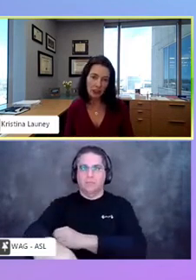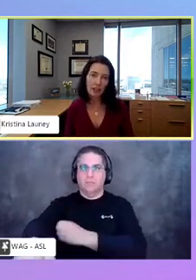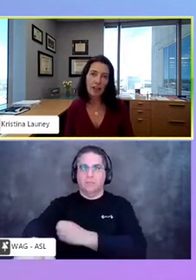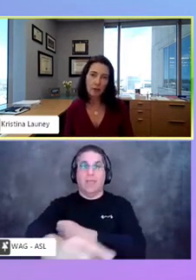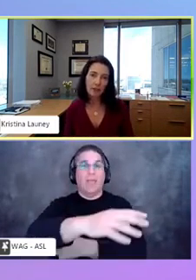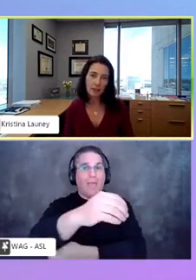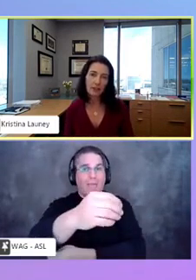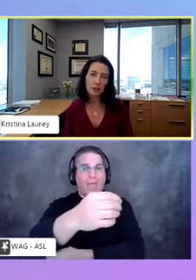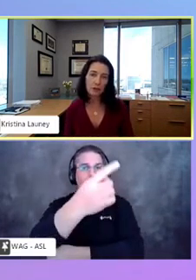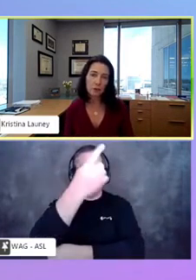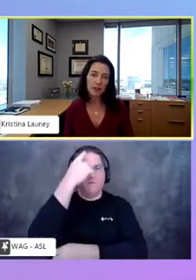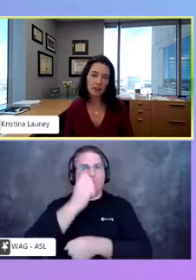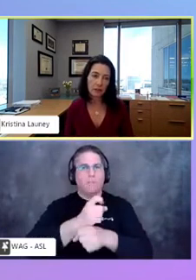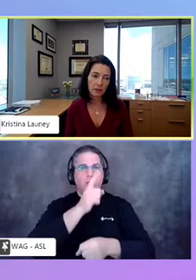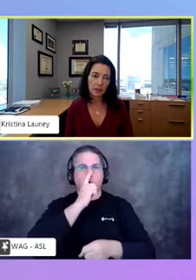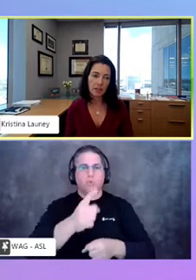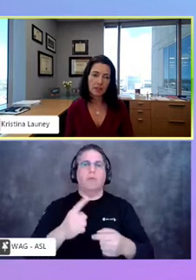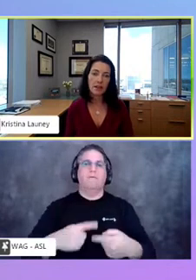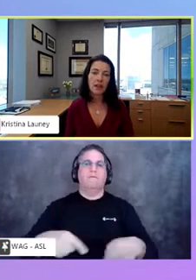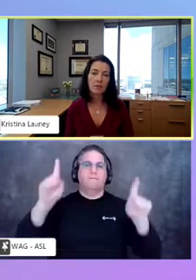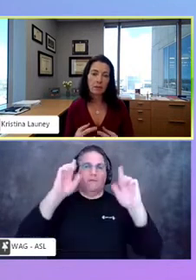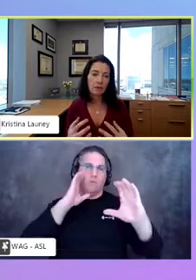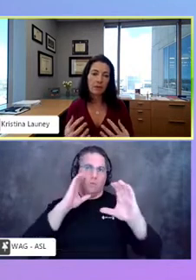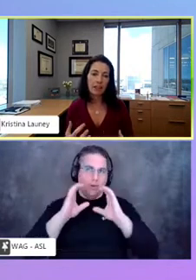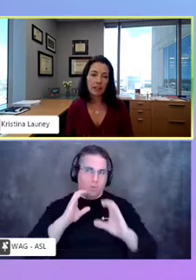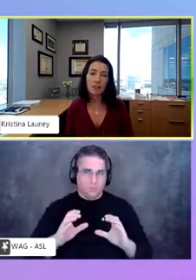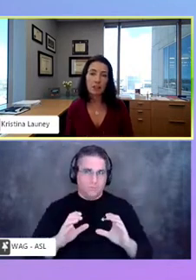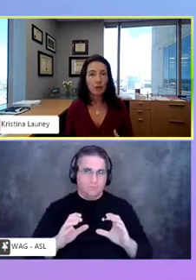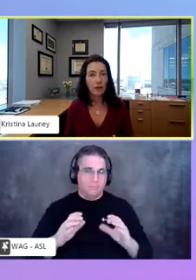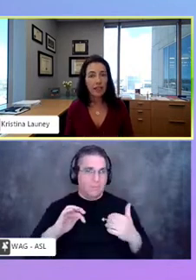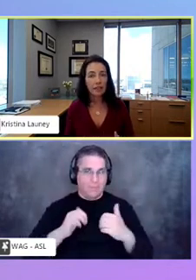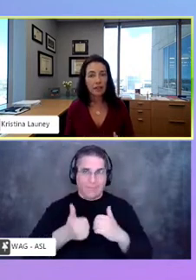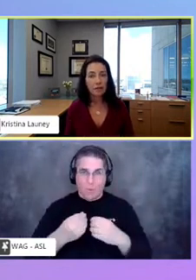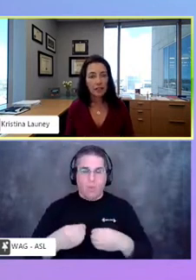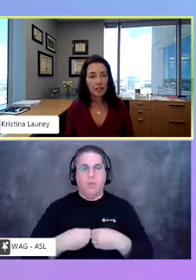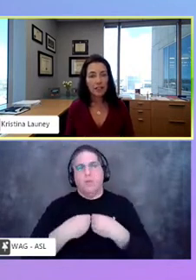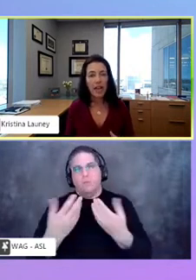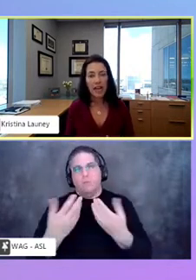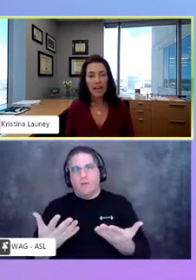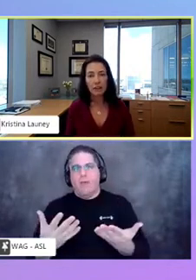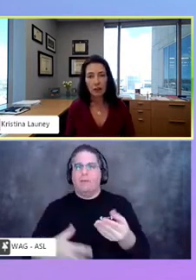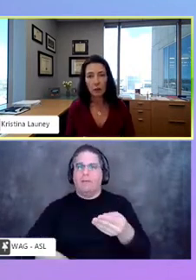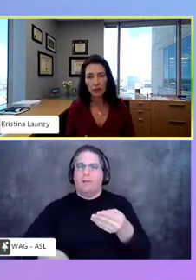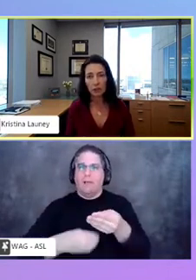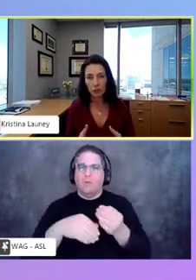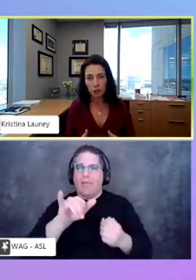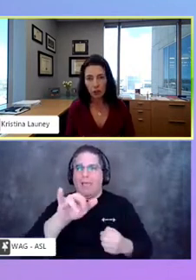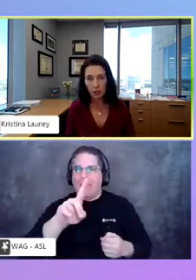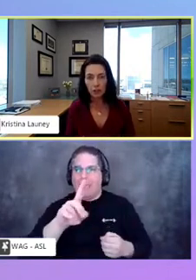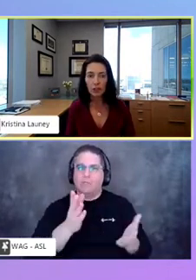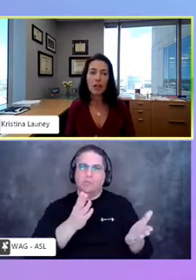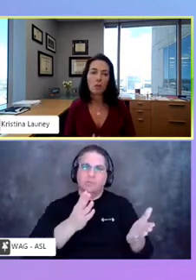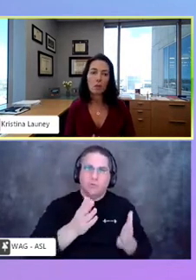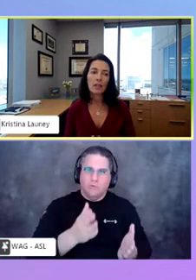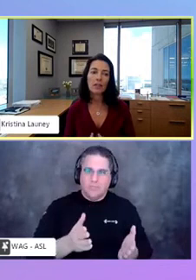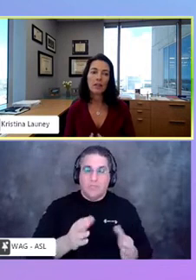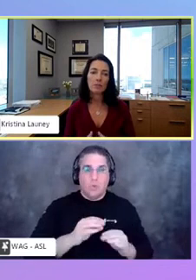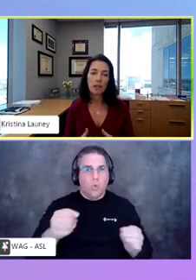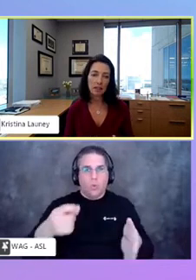procedures when necessary to ensure equal access individuals to with with disabilities and ensure effective communication with individuals with disabilities